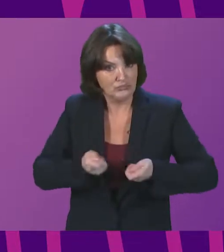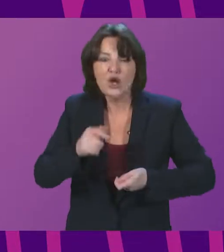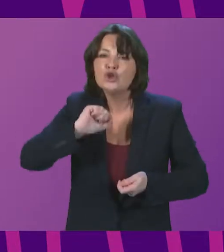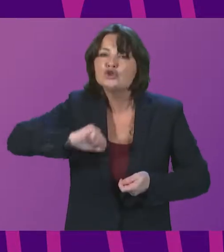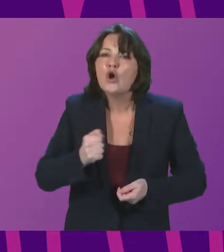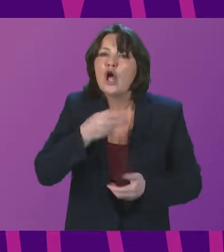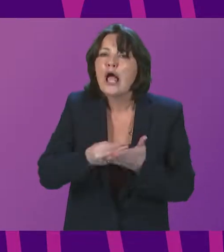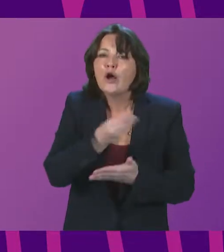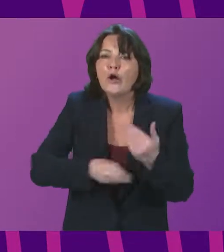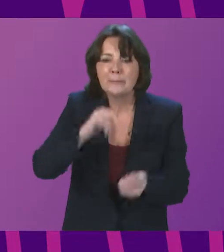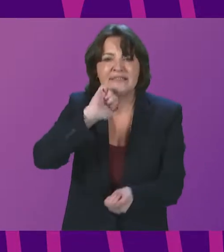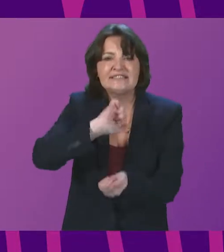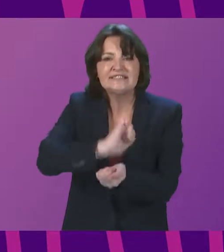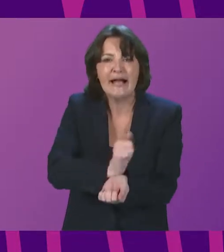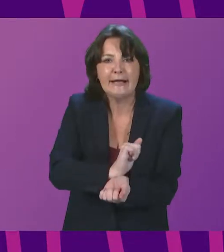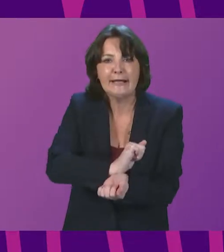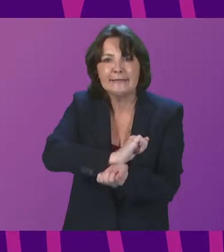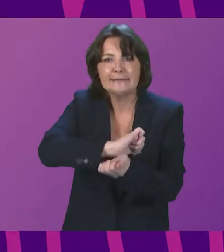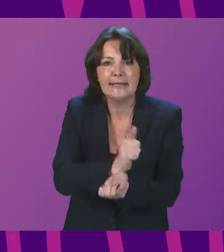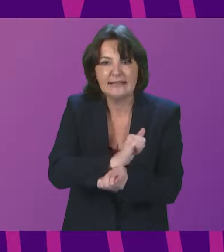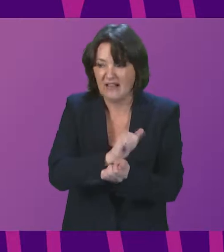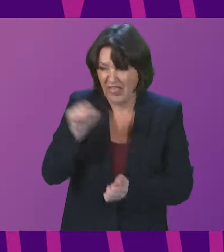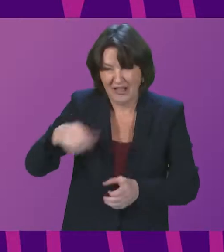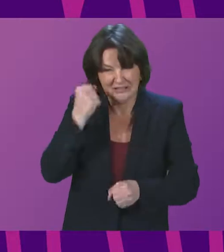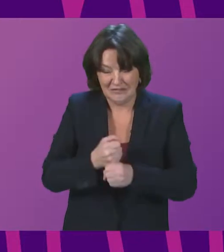The Scottish Government has created more problems than it has ever created jobs.